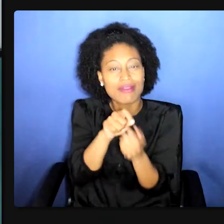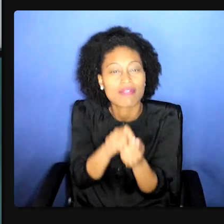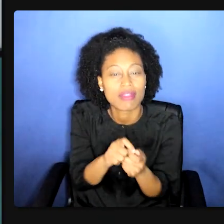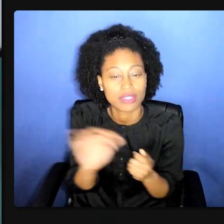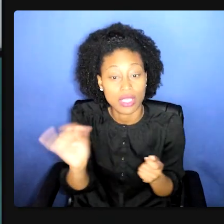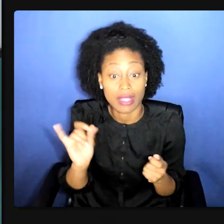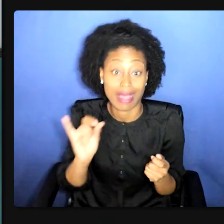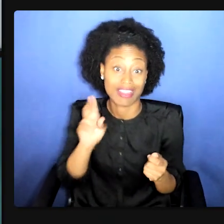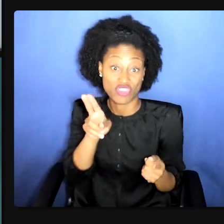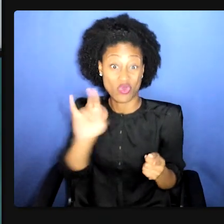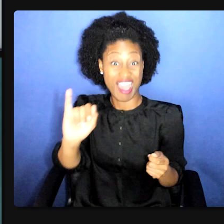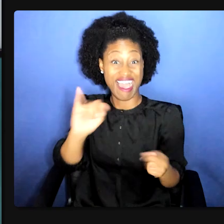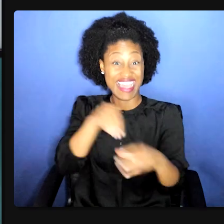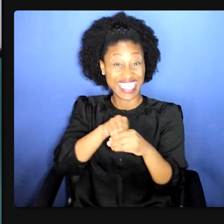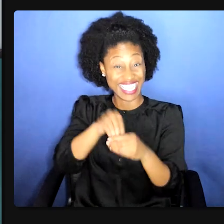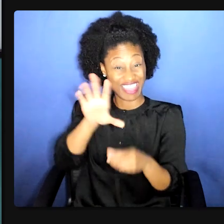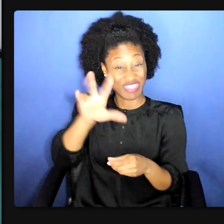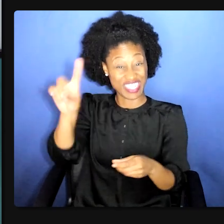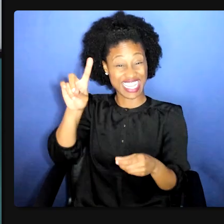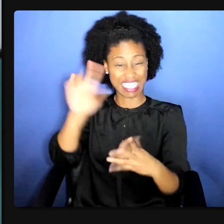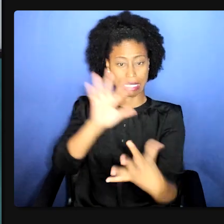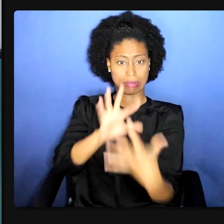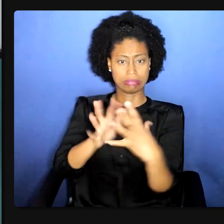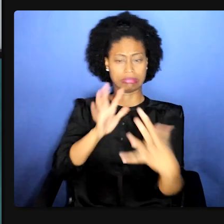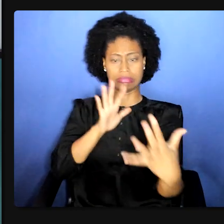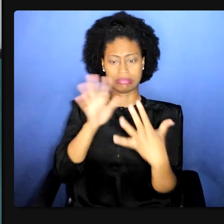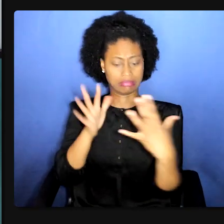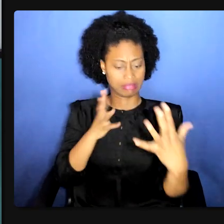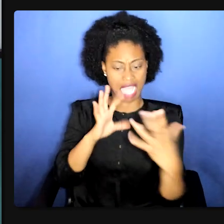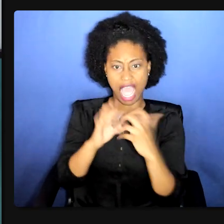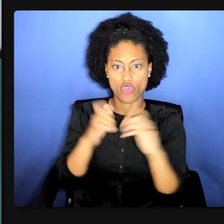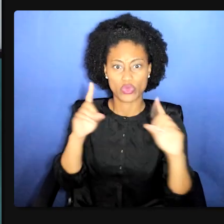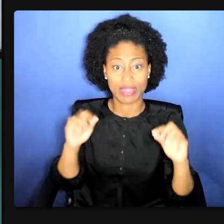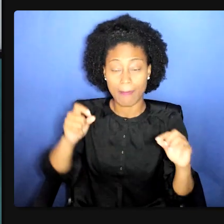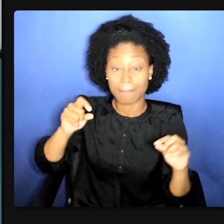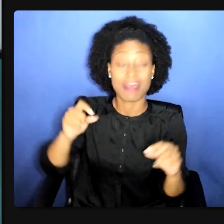like you have a user interface in 3d and how does that even work like you have a button that